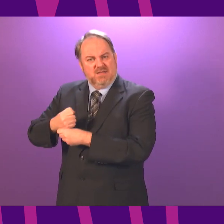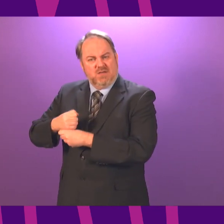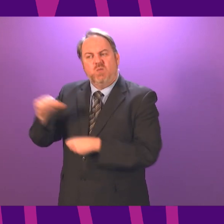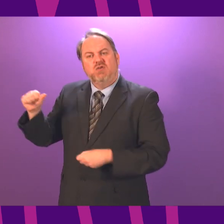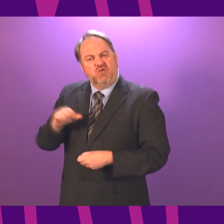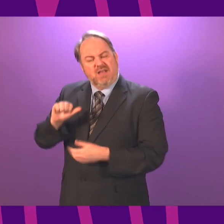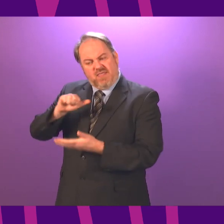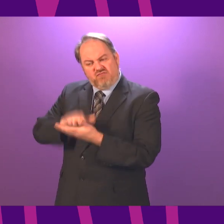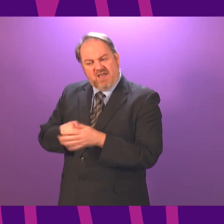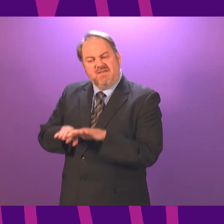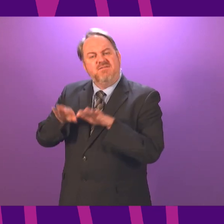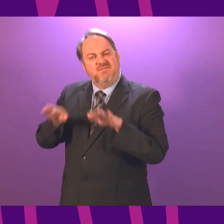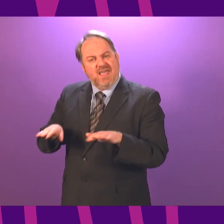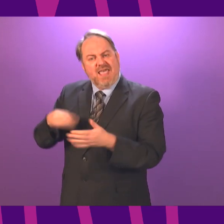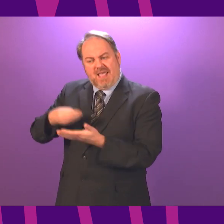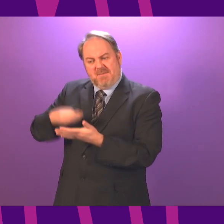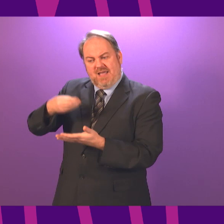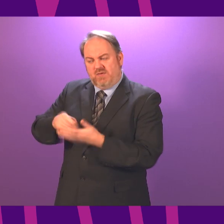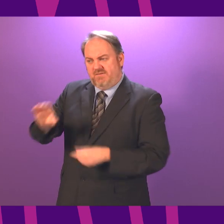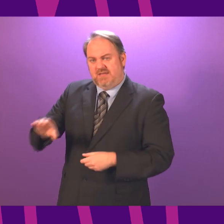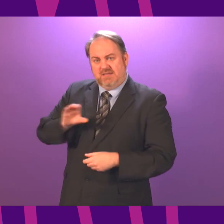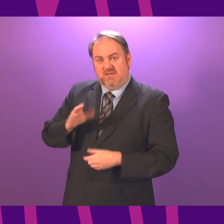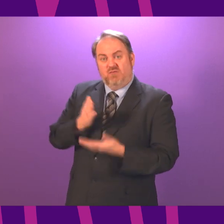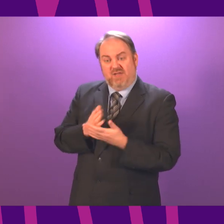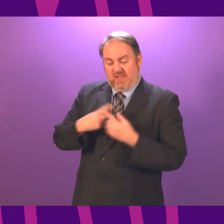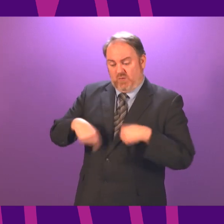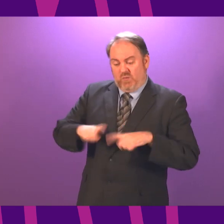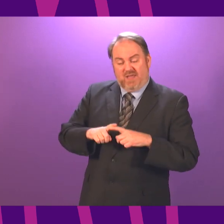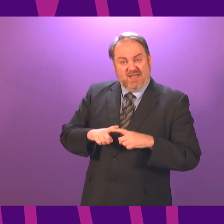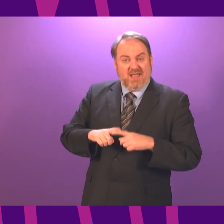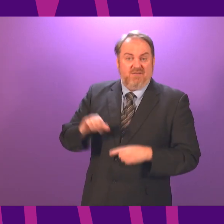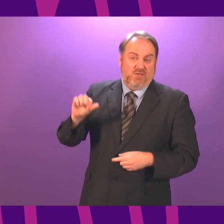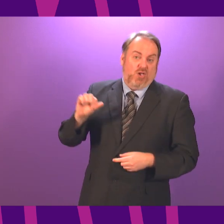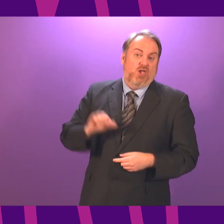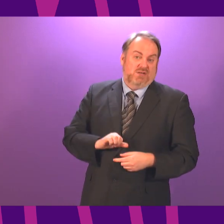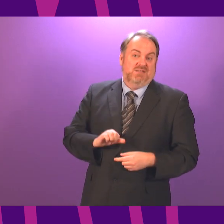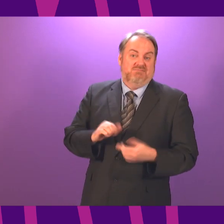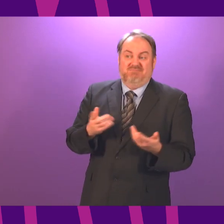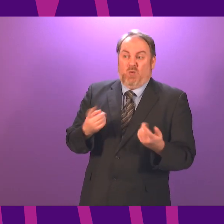As John Mason has highlighted, whatever the politics and the political